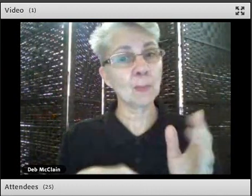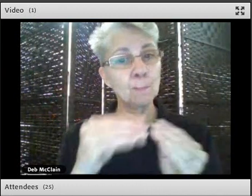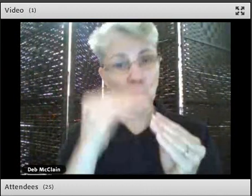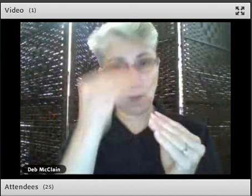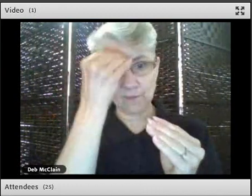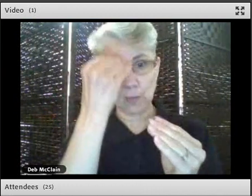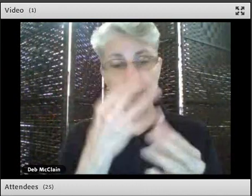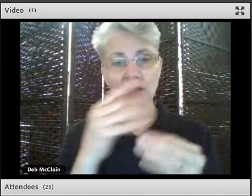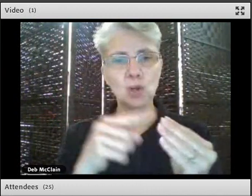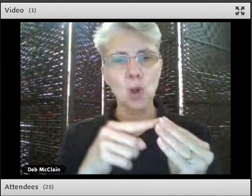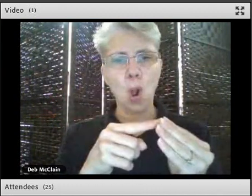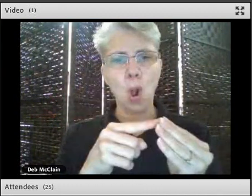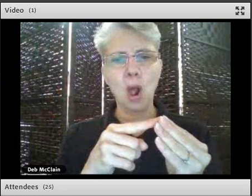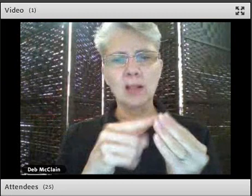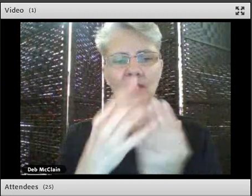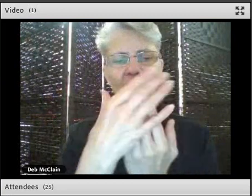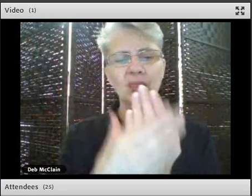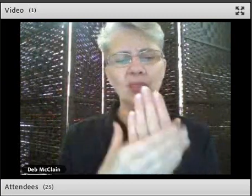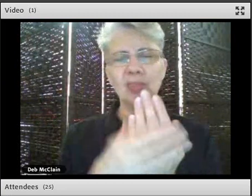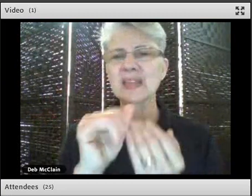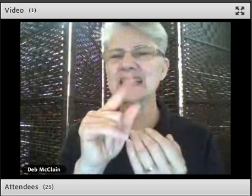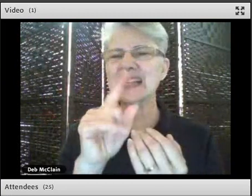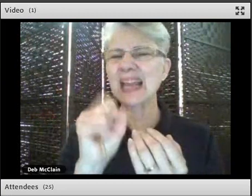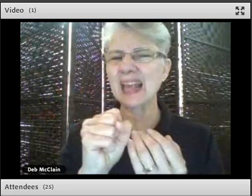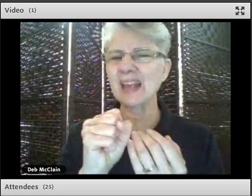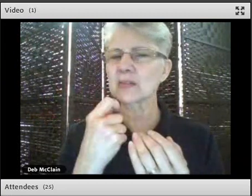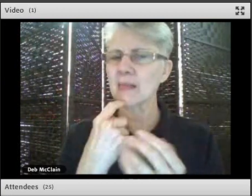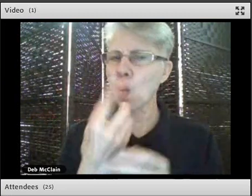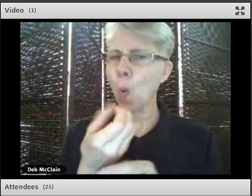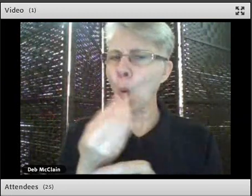So, this is the the sleeve for discs 8, 9, and 10,